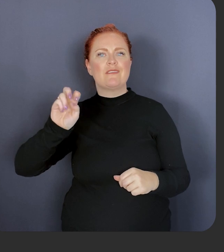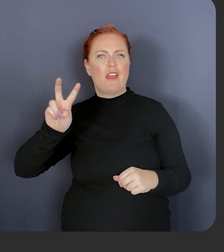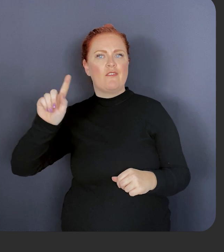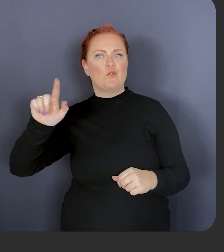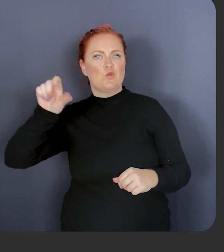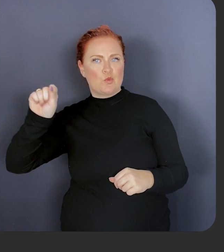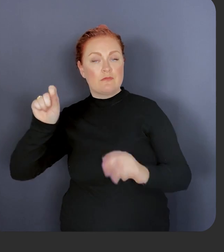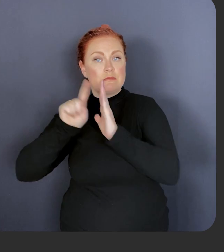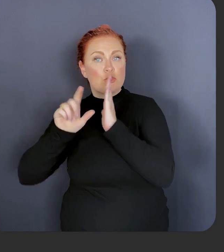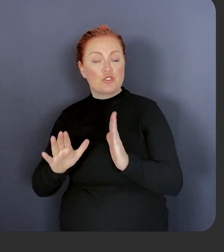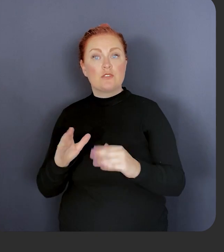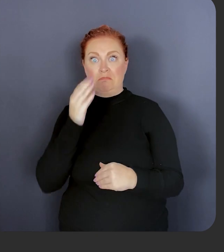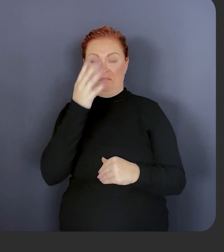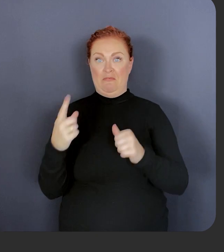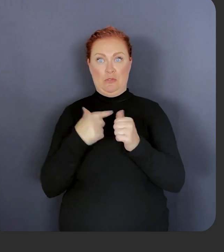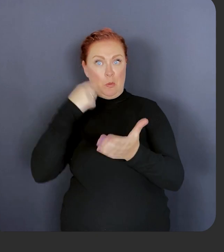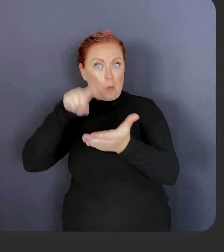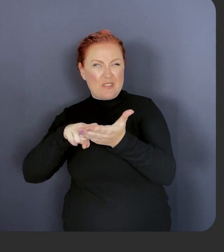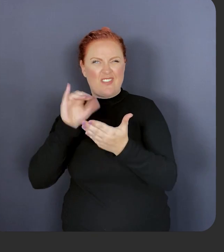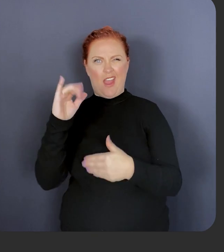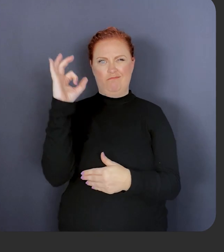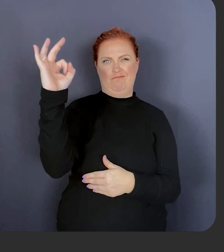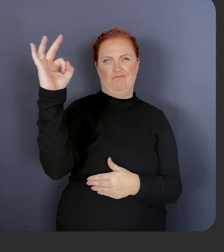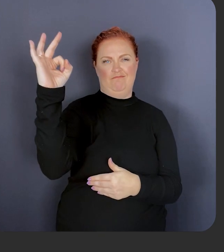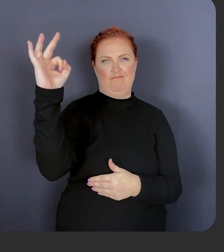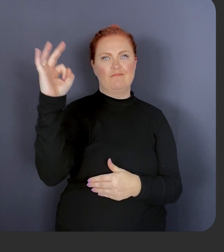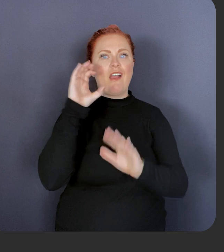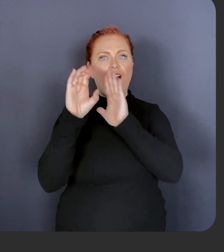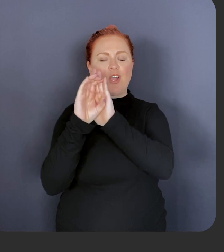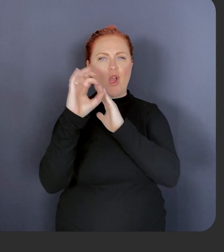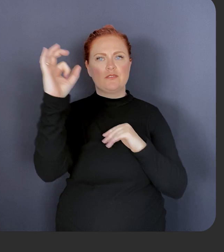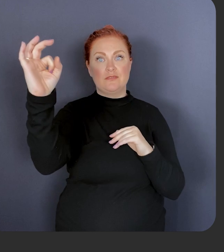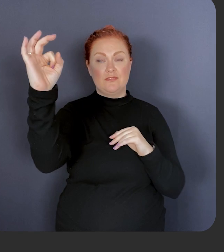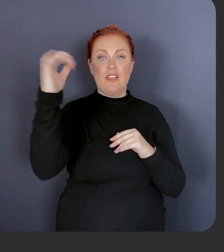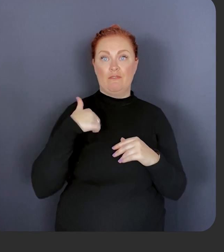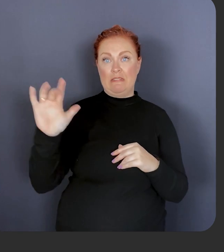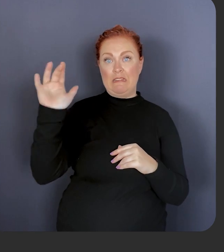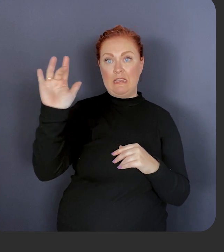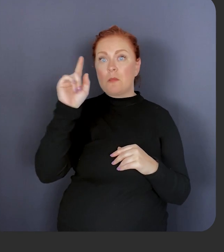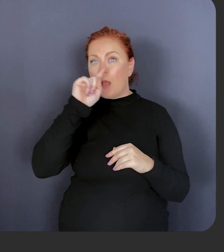And the thing that's really standing out to me on this page is this mat icon. And if I click on it and hover it,